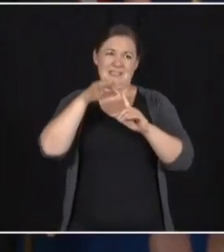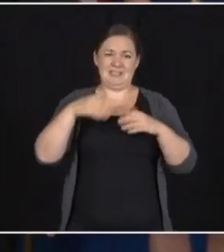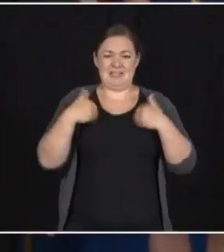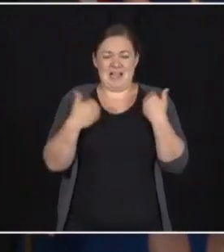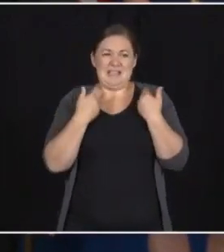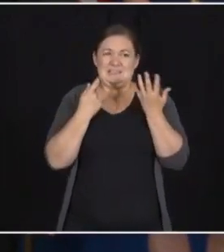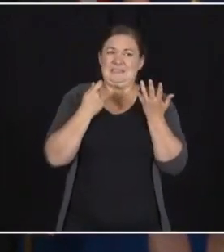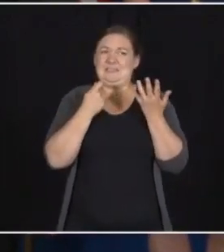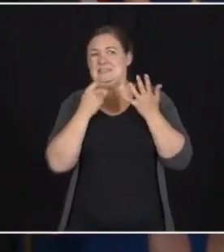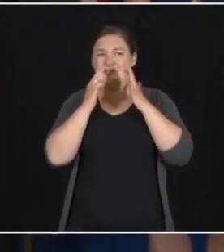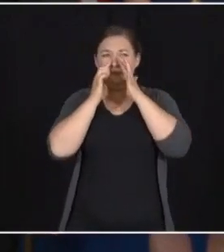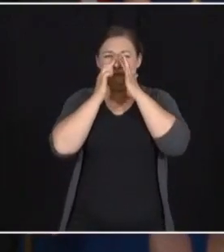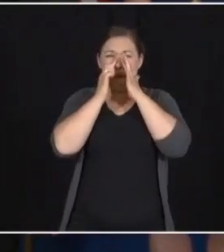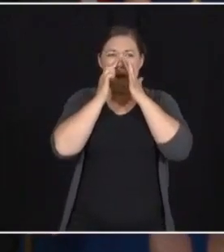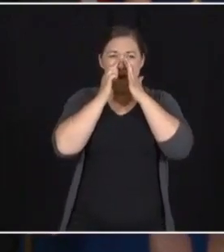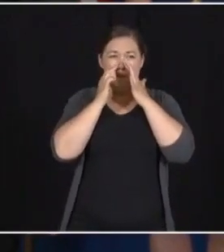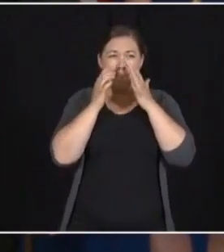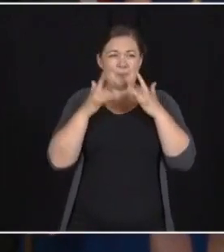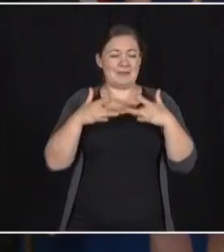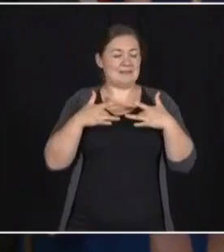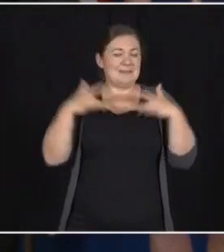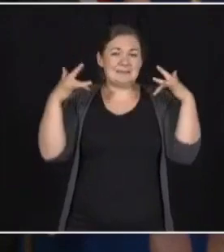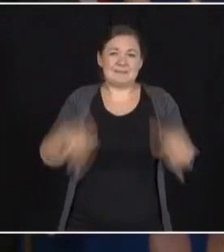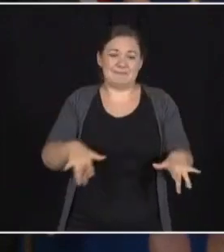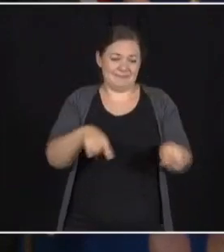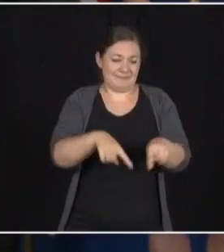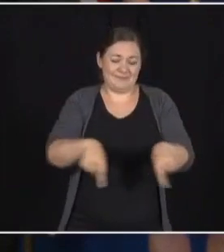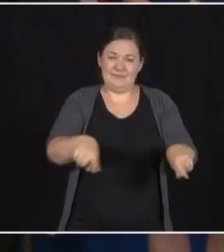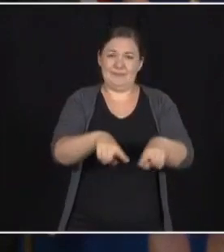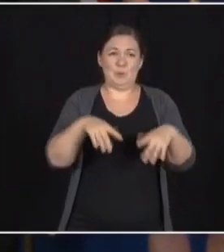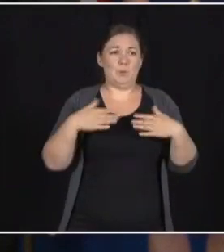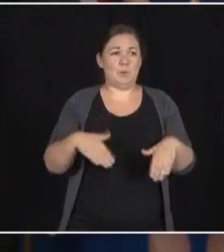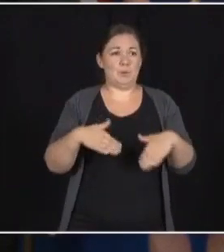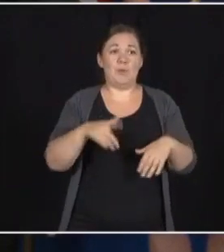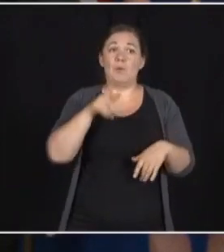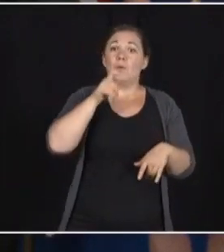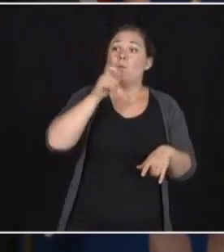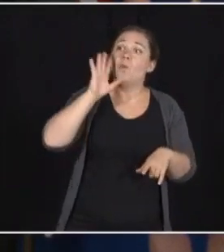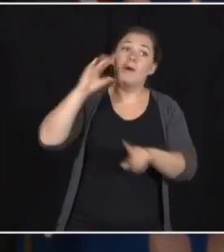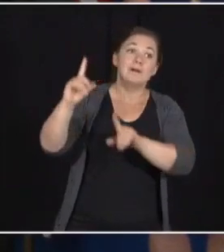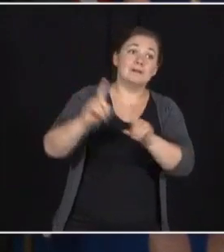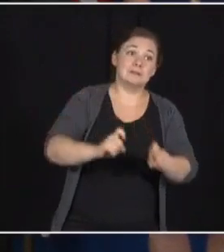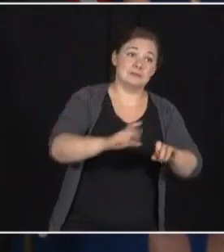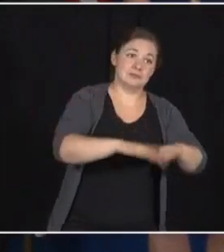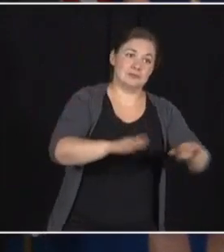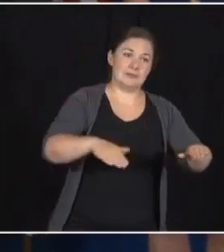They need to have someone that's very experienced with dealing with children, especially small children as them a regular bit